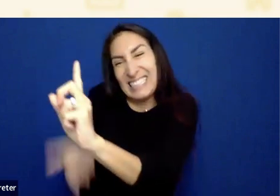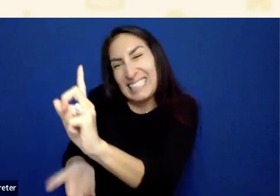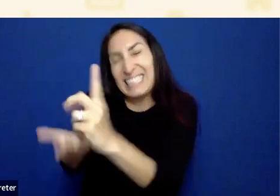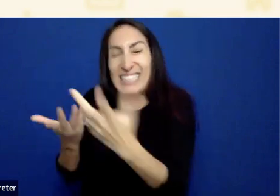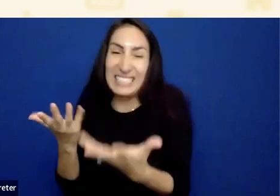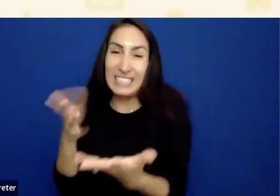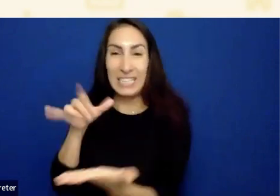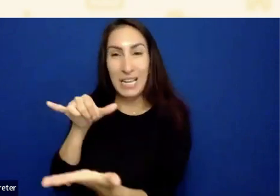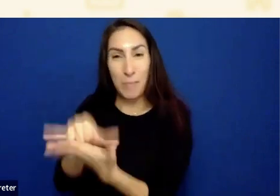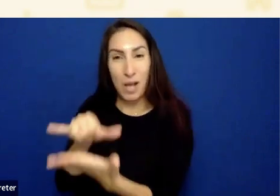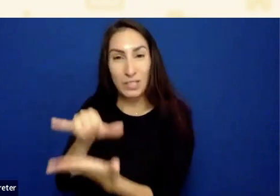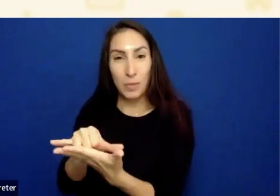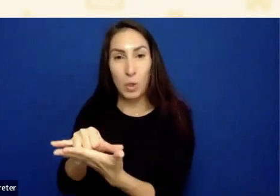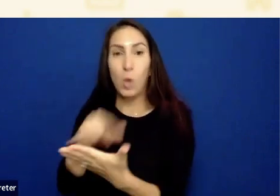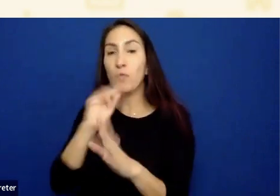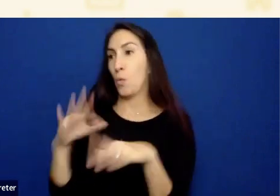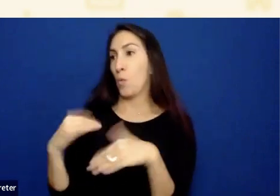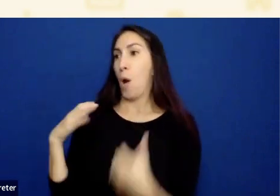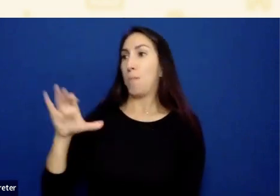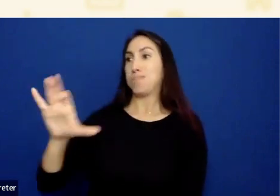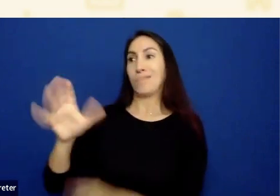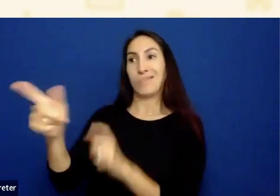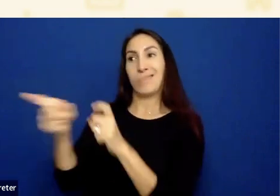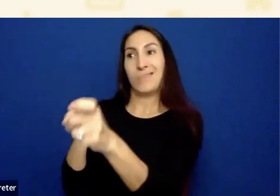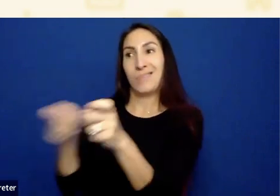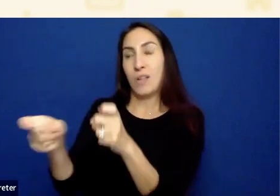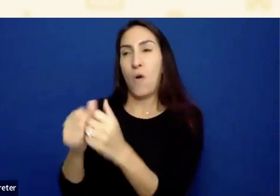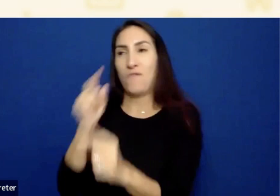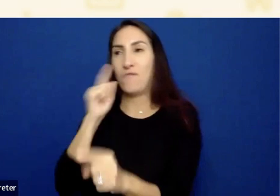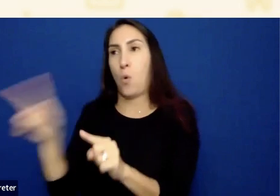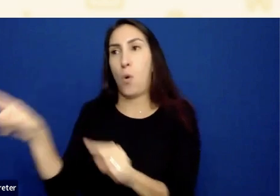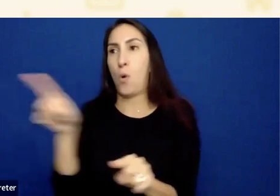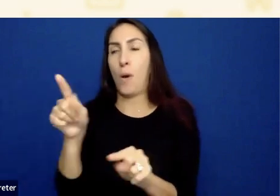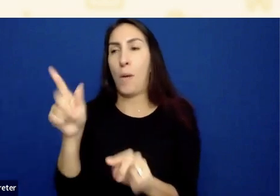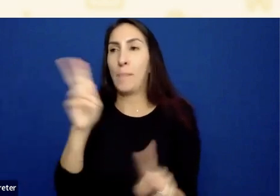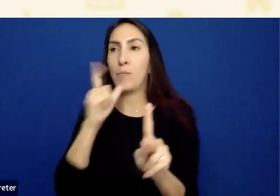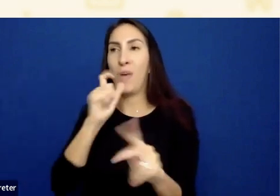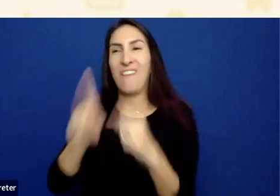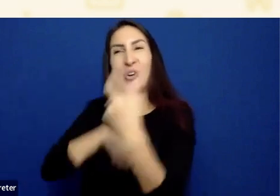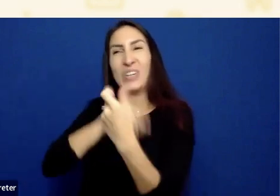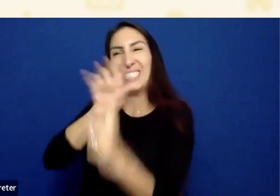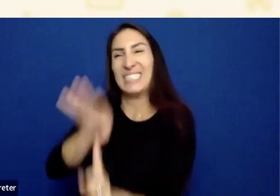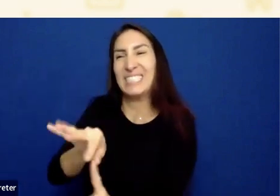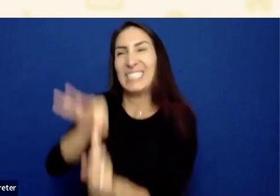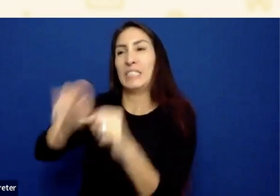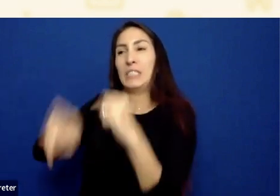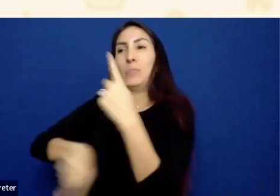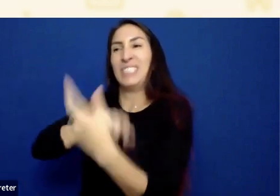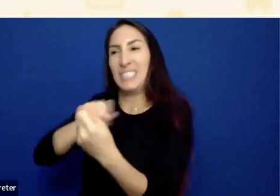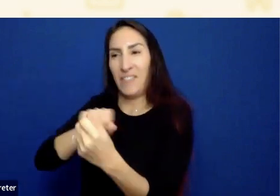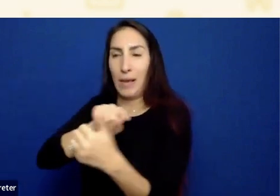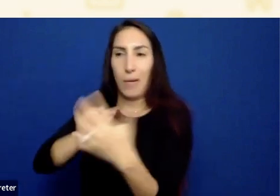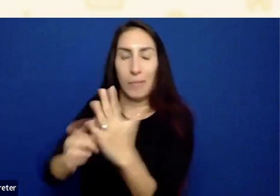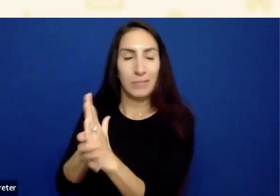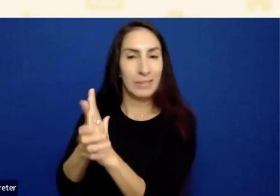who have a specific subset of capabilities. Right. Absolutely.